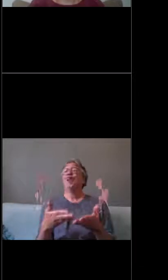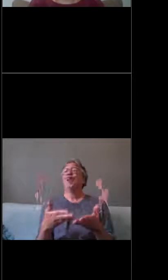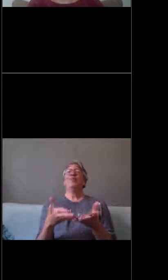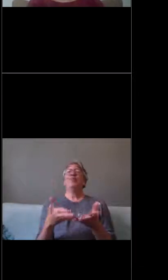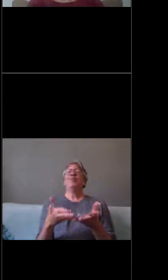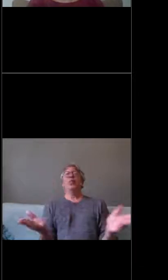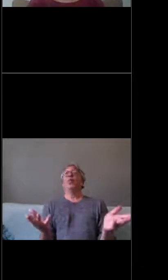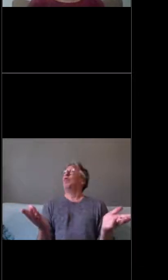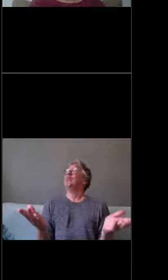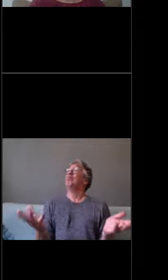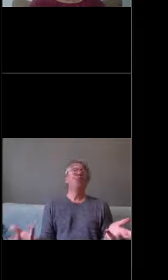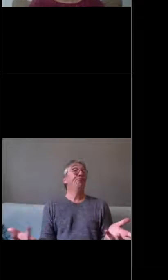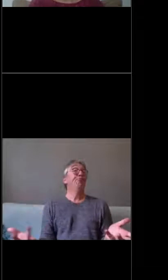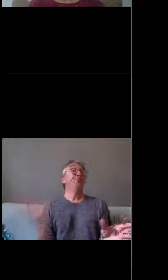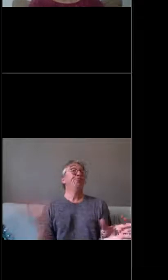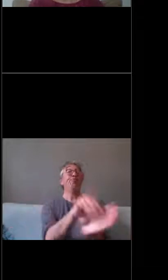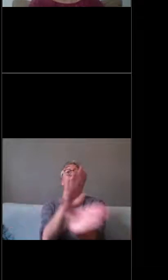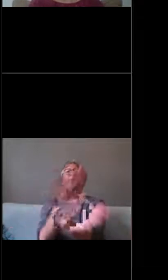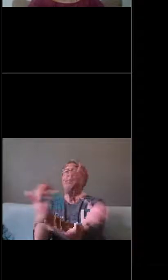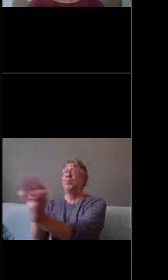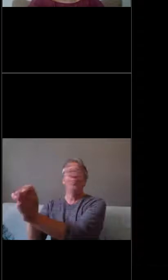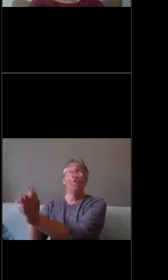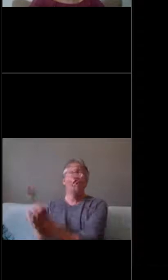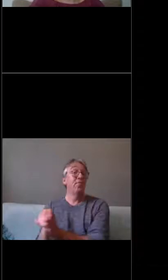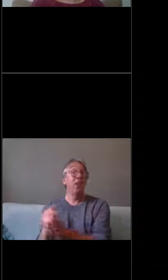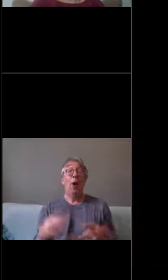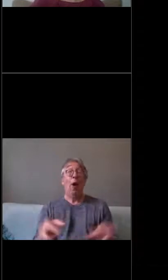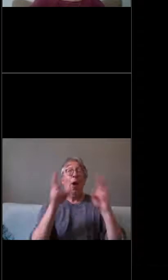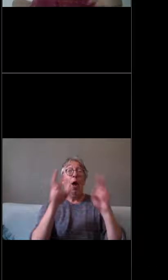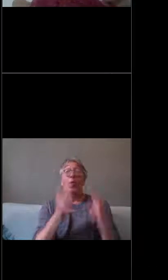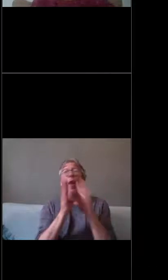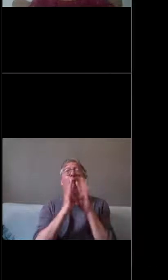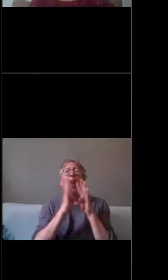I hope I didn't speed through this too much. I saw the comment again.